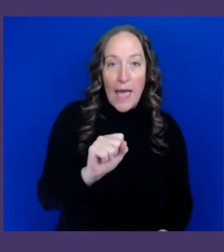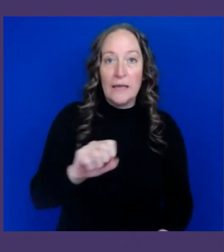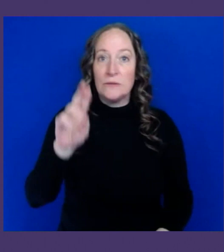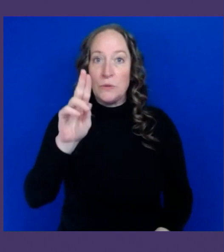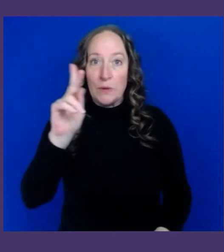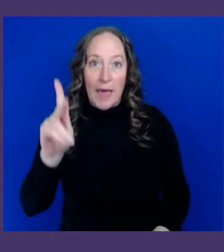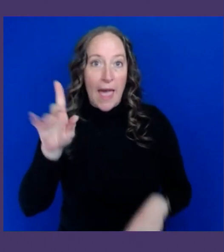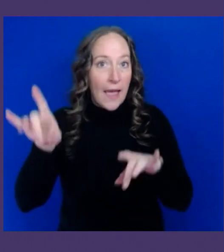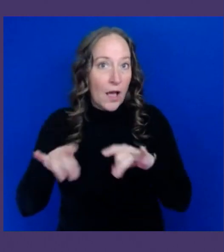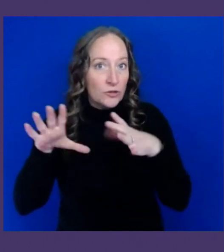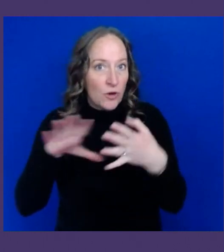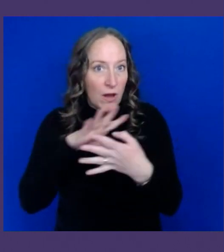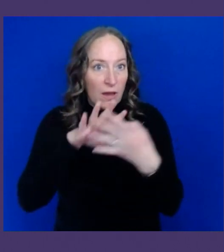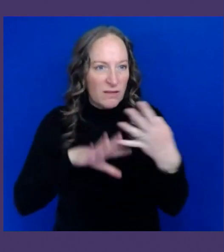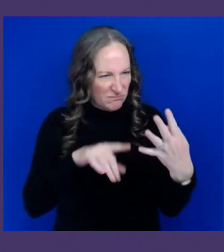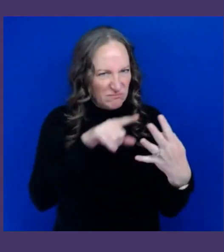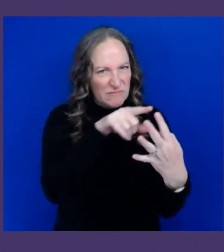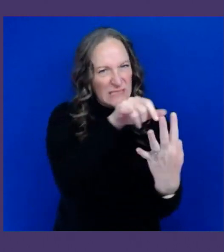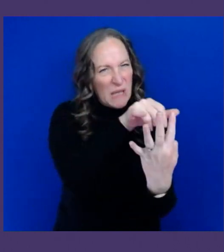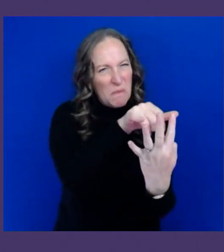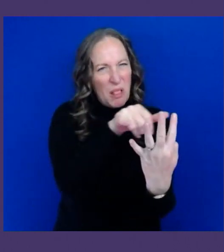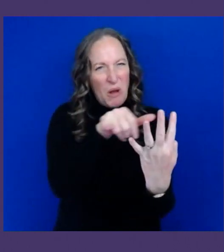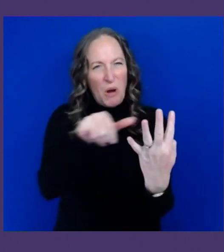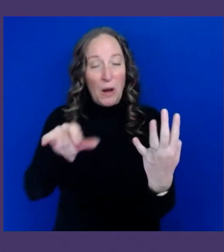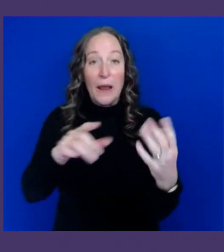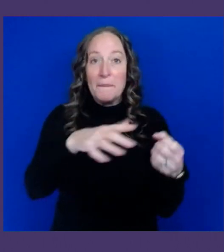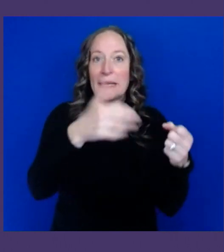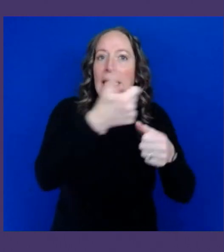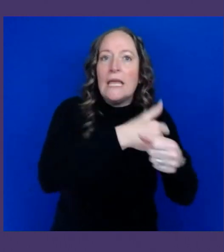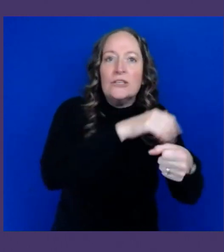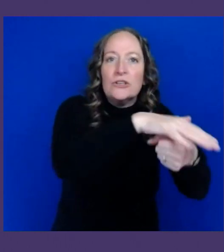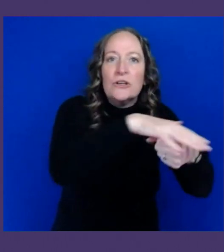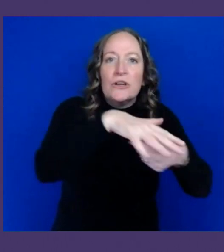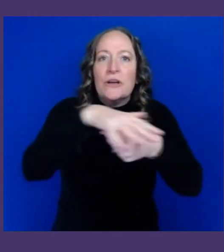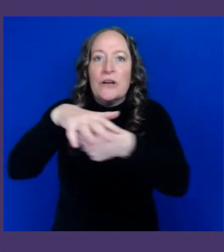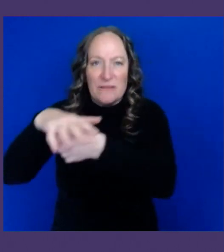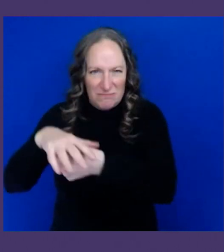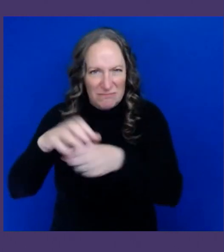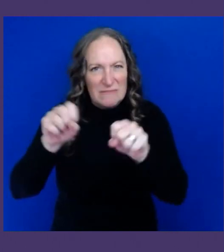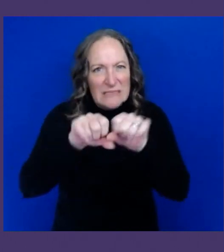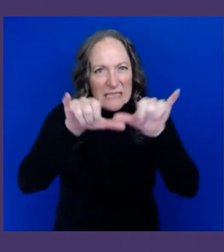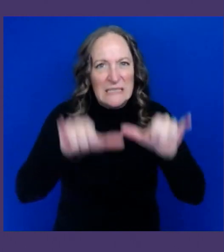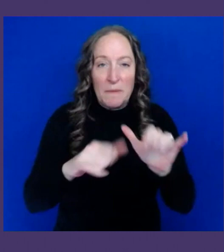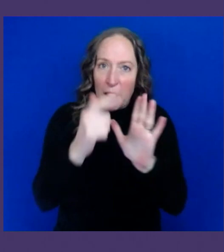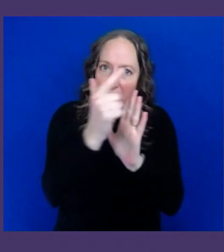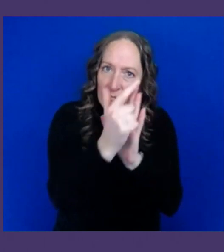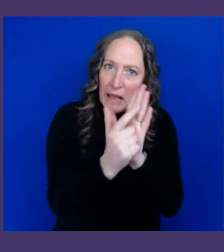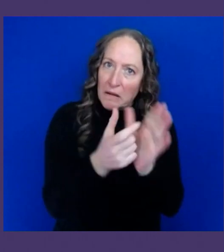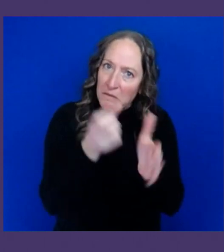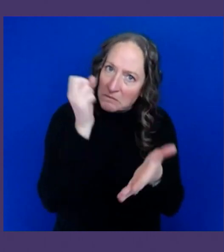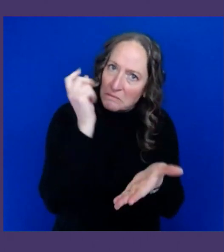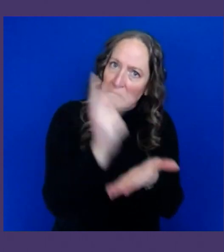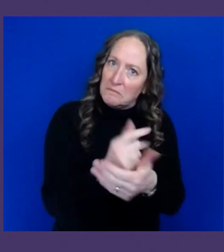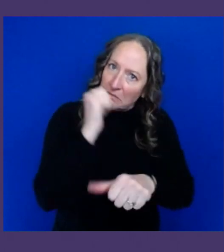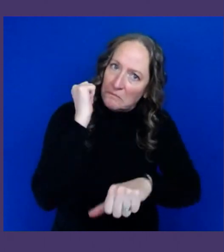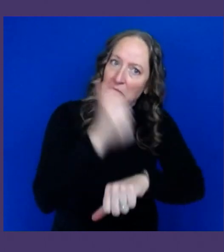and in each of those jurisdictions you have systemic, legalized wage discrimination against disabled people,